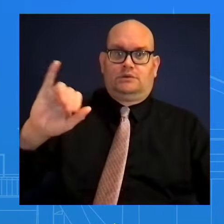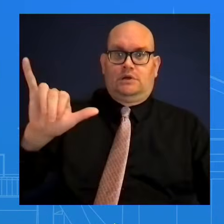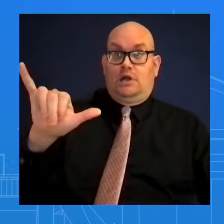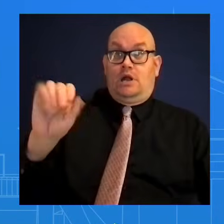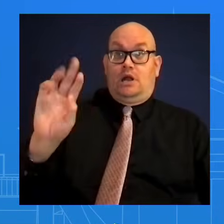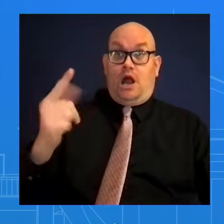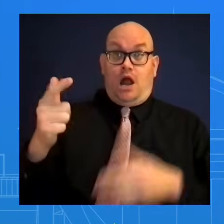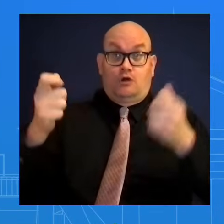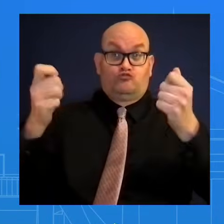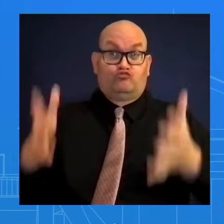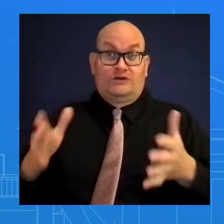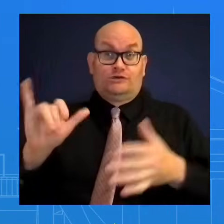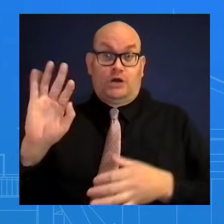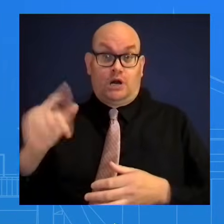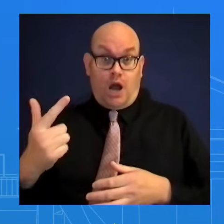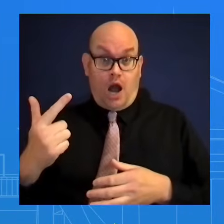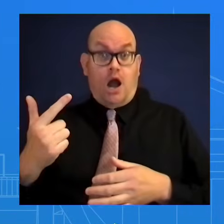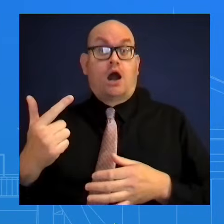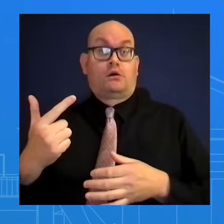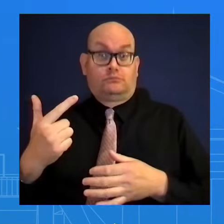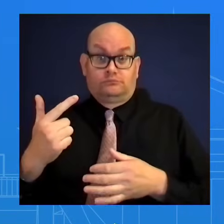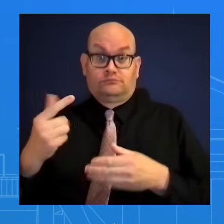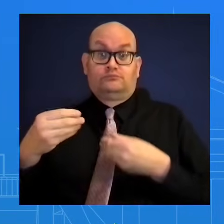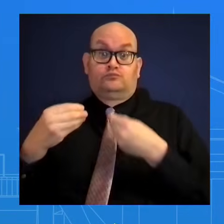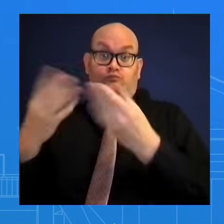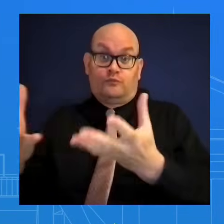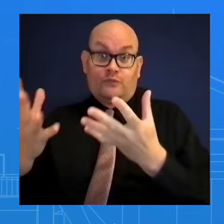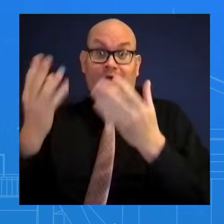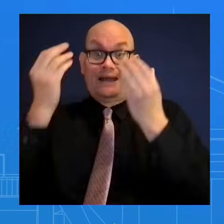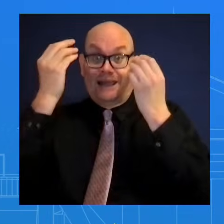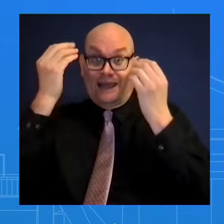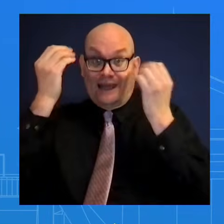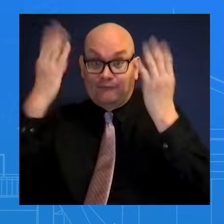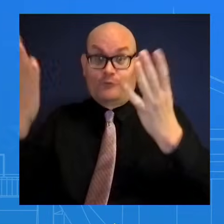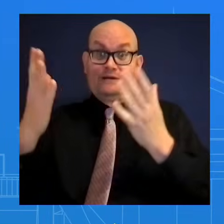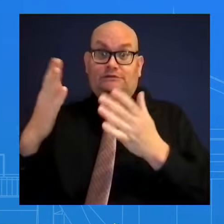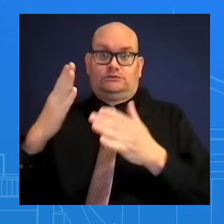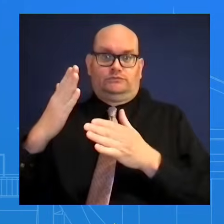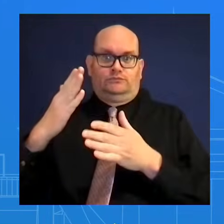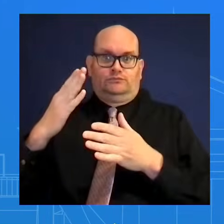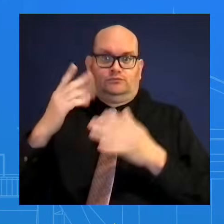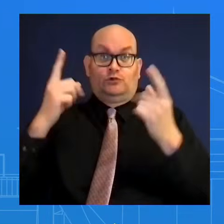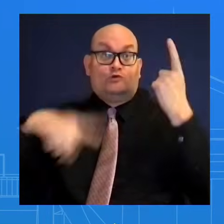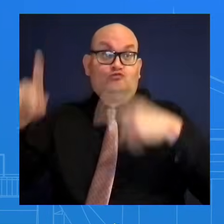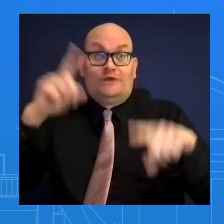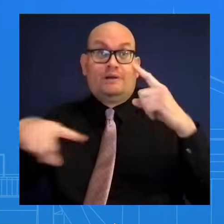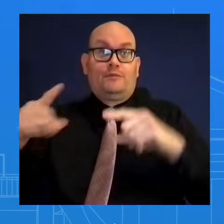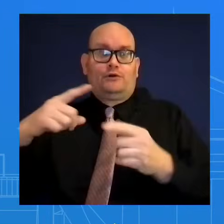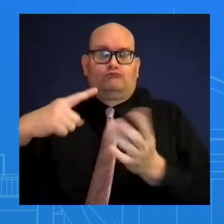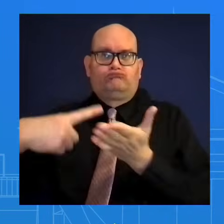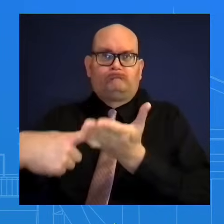about what came out of this bipartisan agreement. Look, it prevents catastrophic default, as you've heard us say.